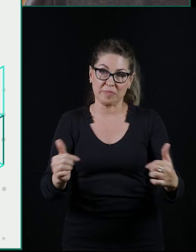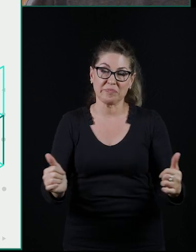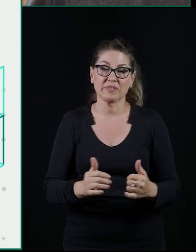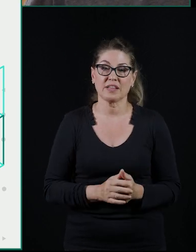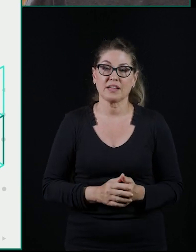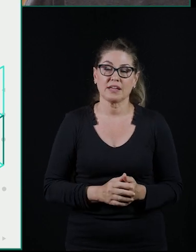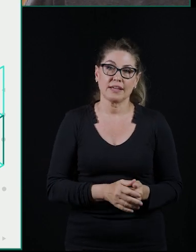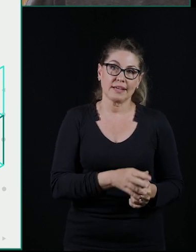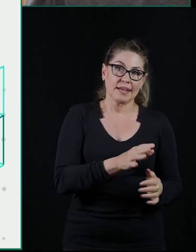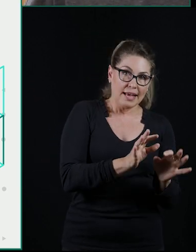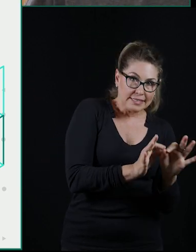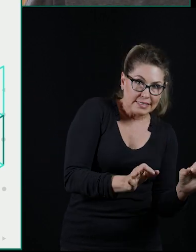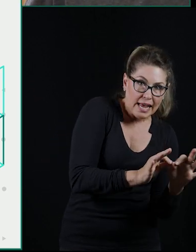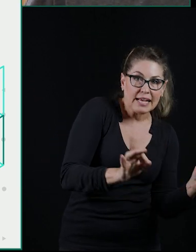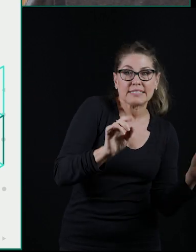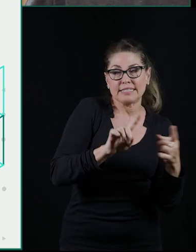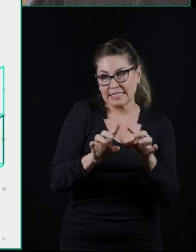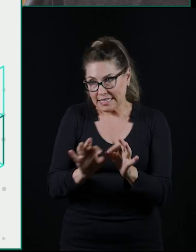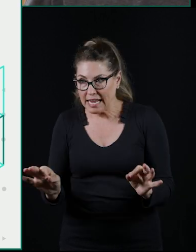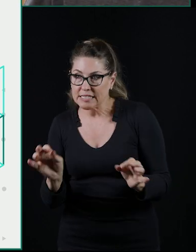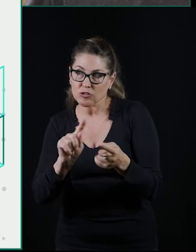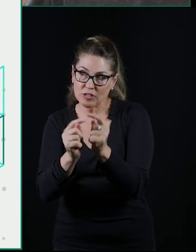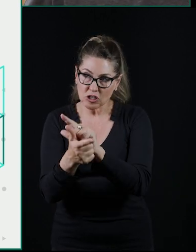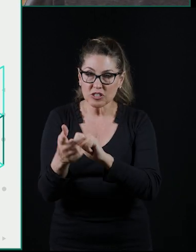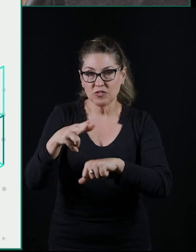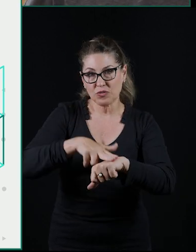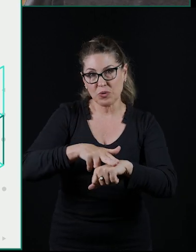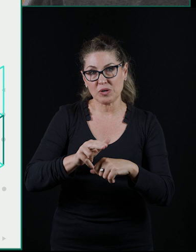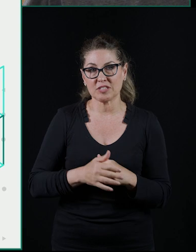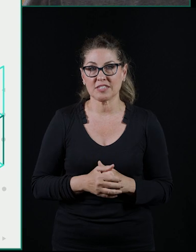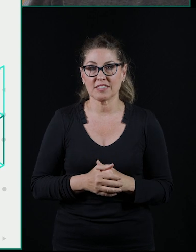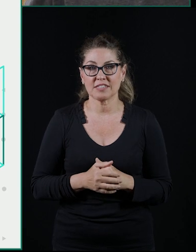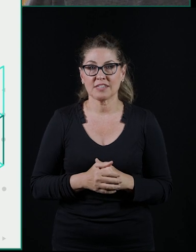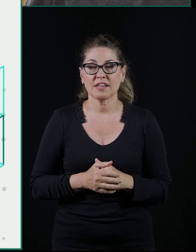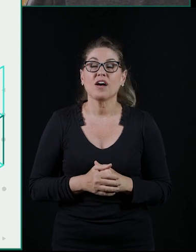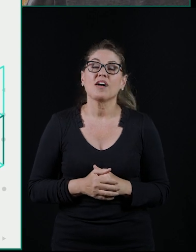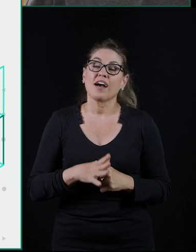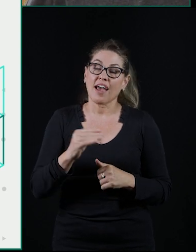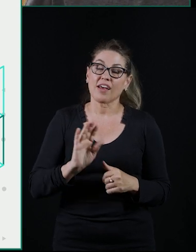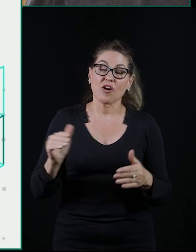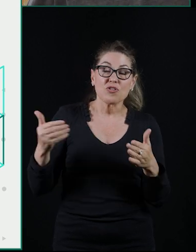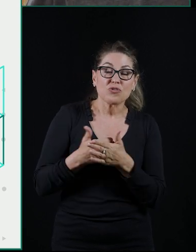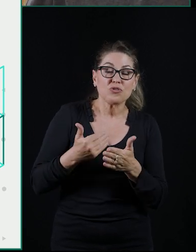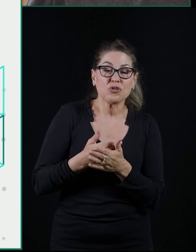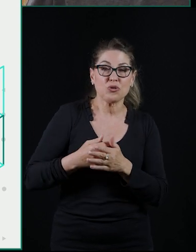With text to text translation, of course and our new moderation service.